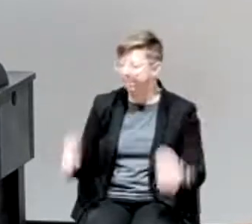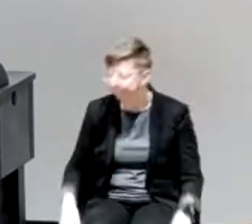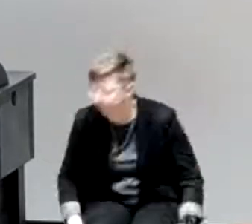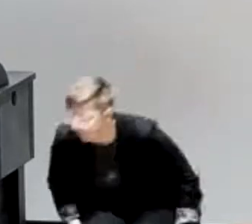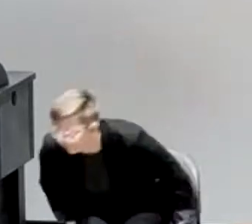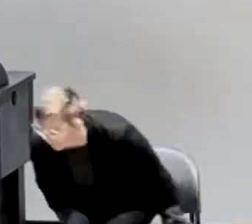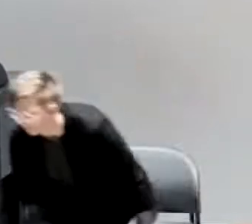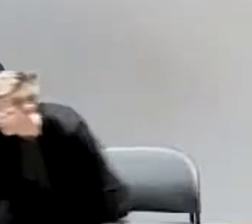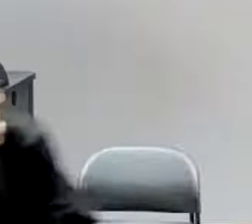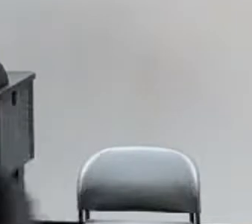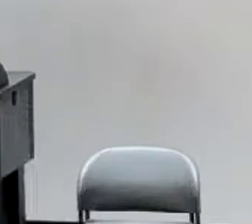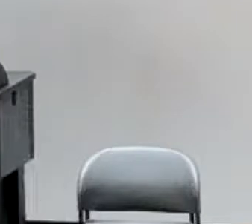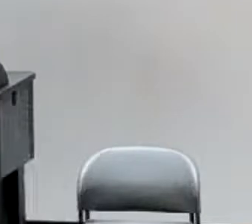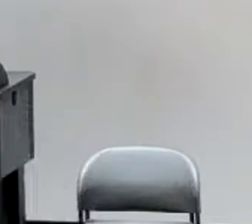And I think we've got two minutes for questions.